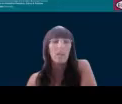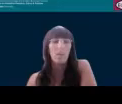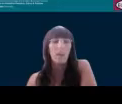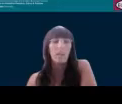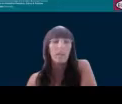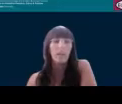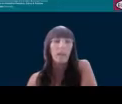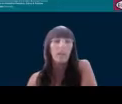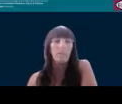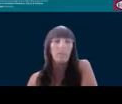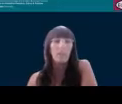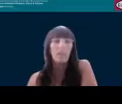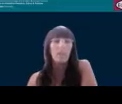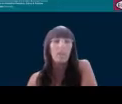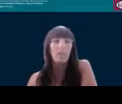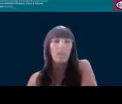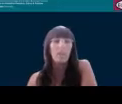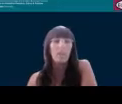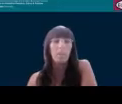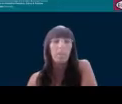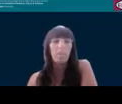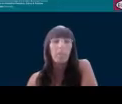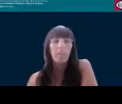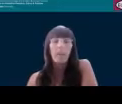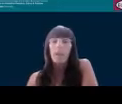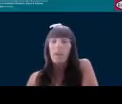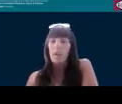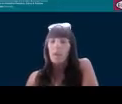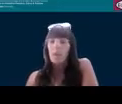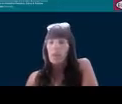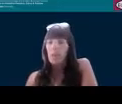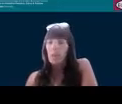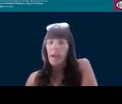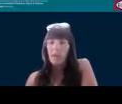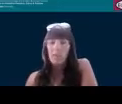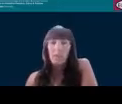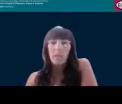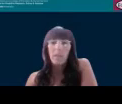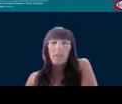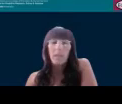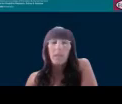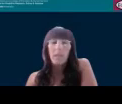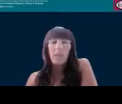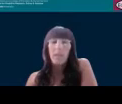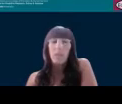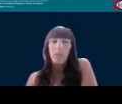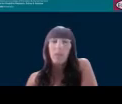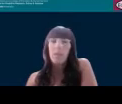that you want to discuss. Throughout today's session, we